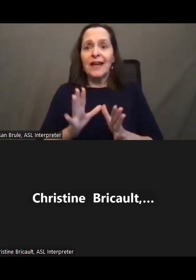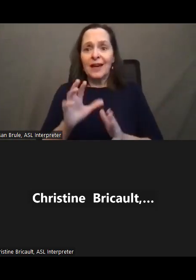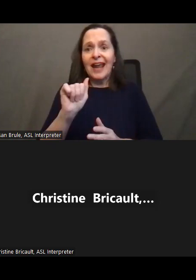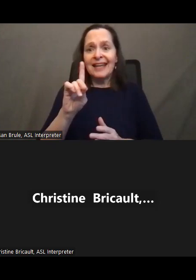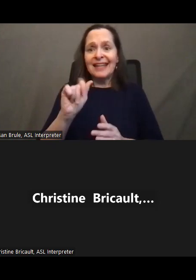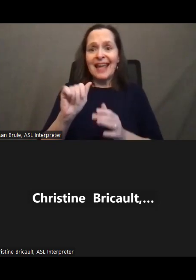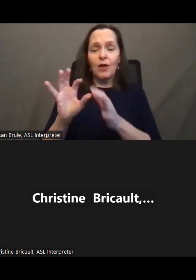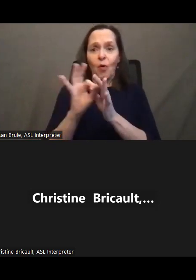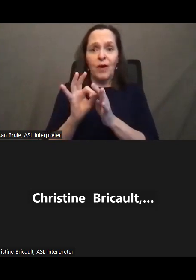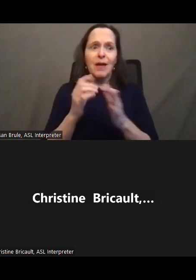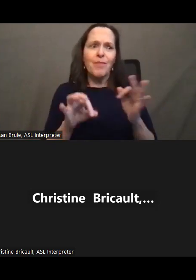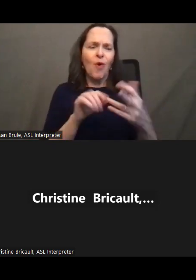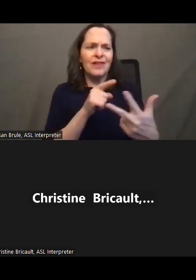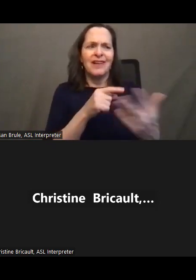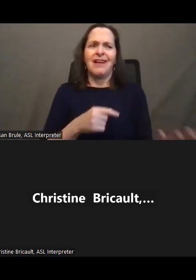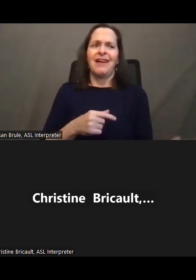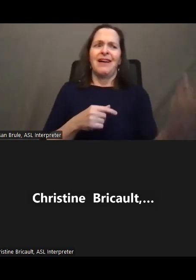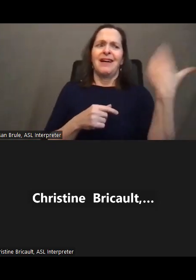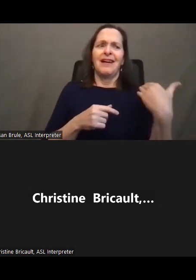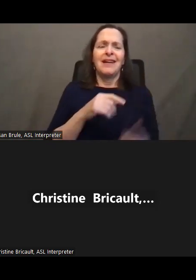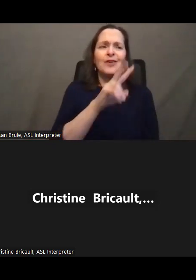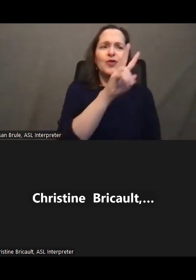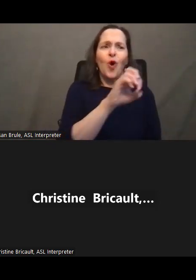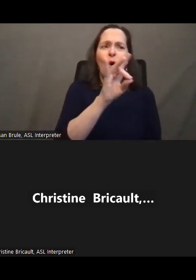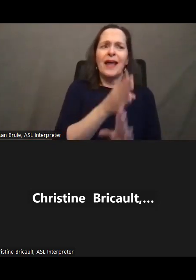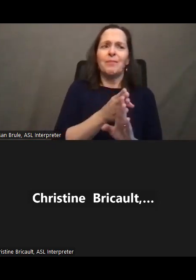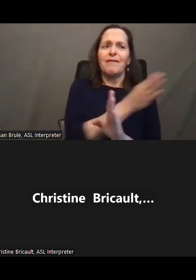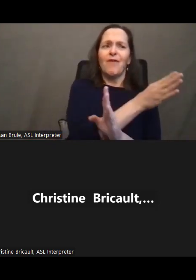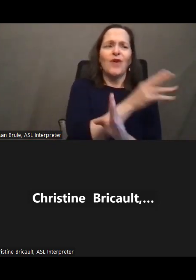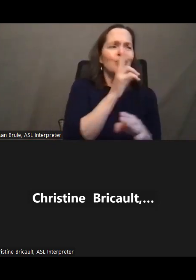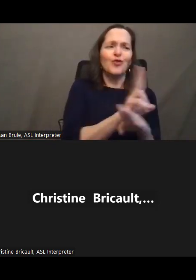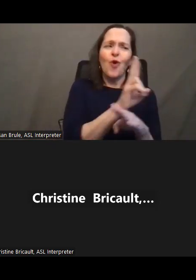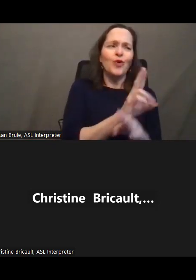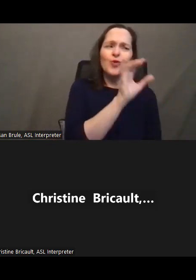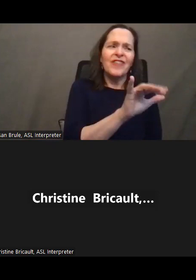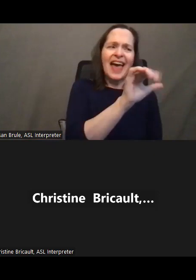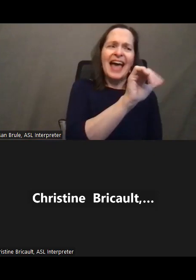because anything prior to 2008 could be bad law if it's, you